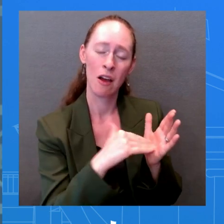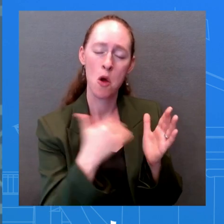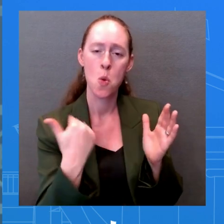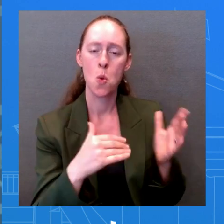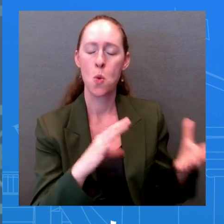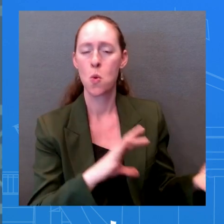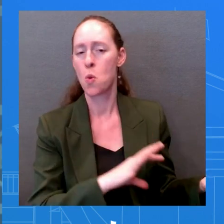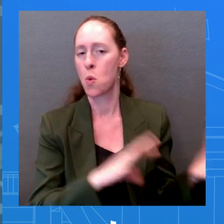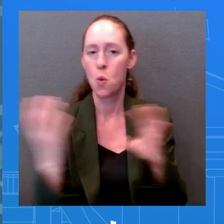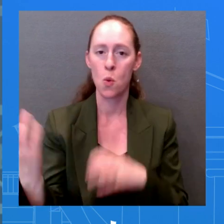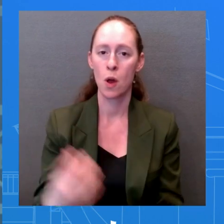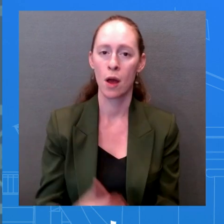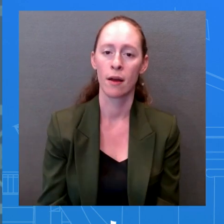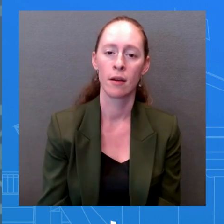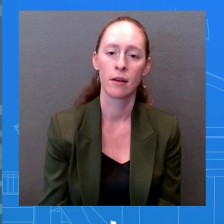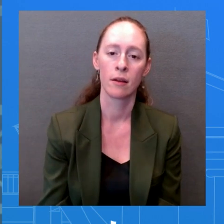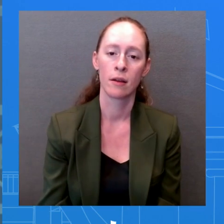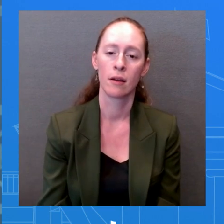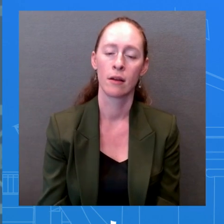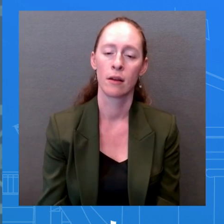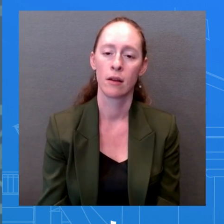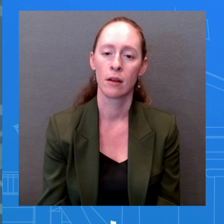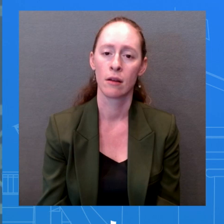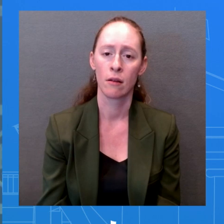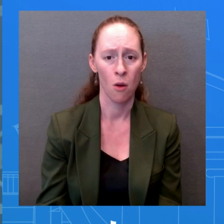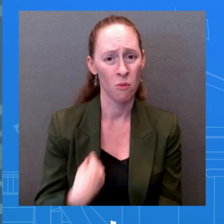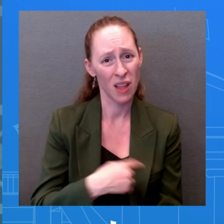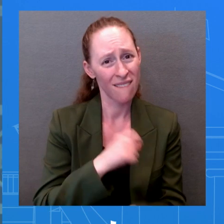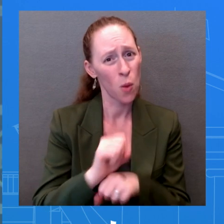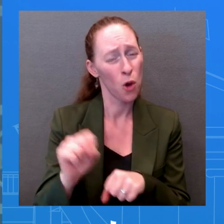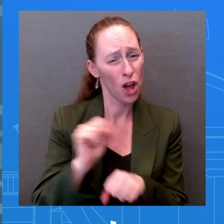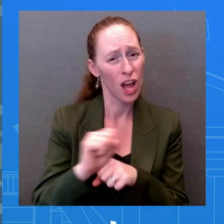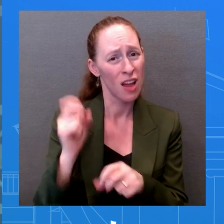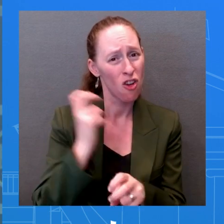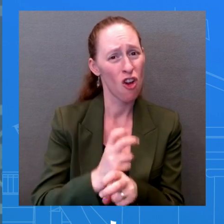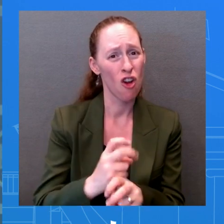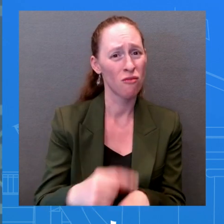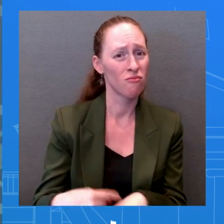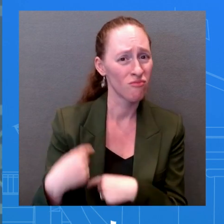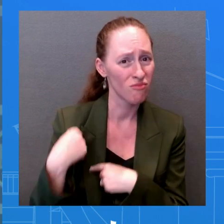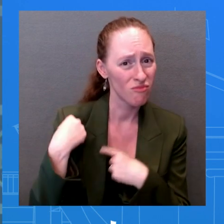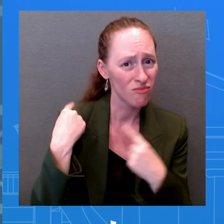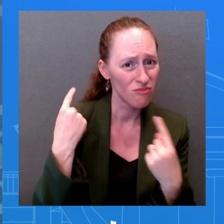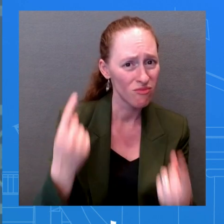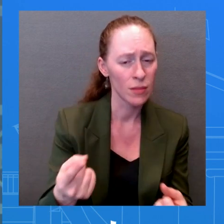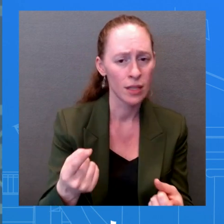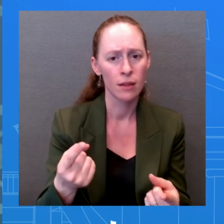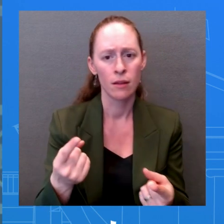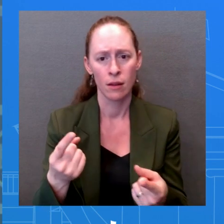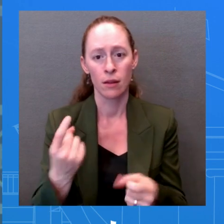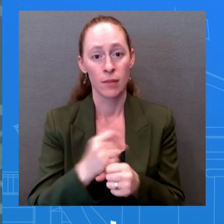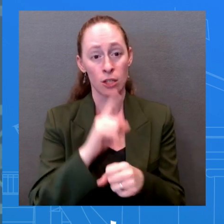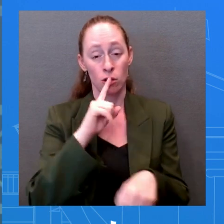that we remove and expel folks who are coming here who are being encountered at the border.